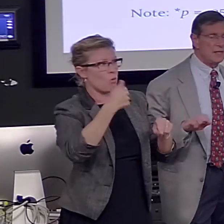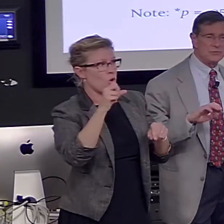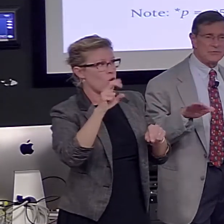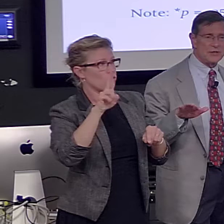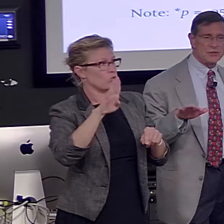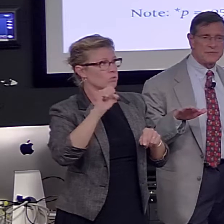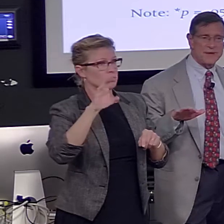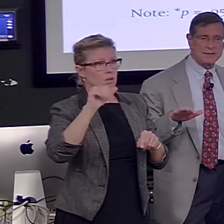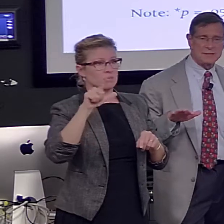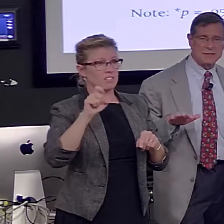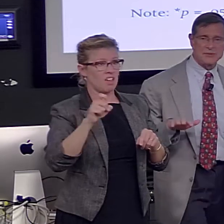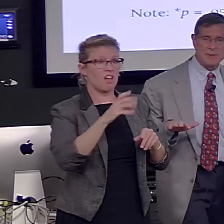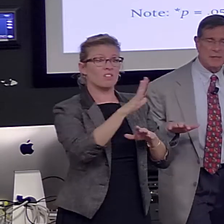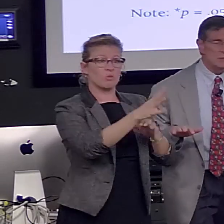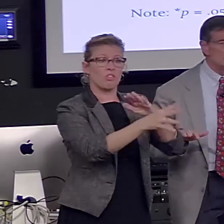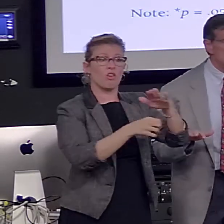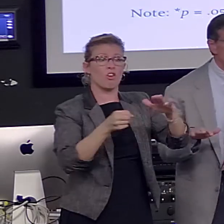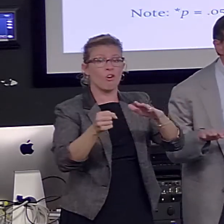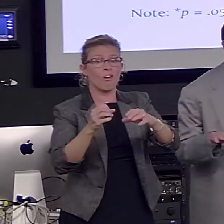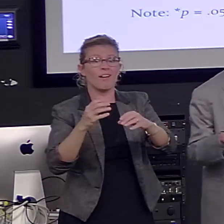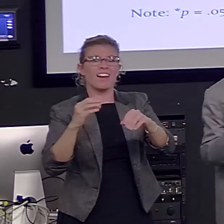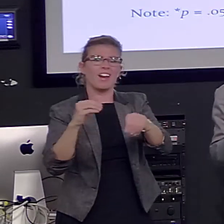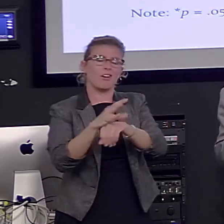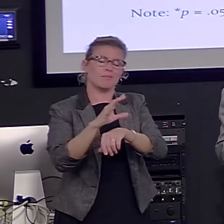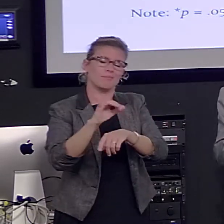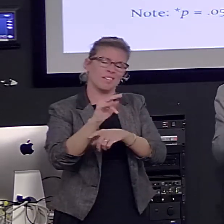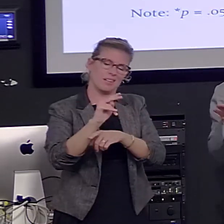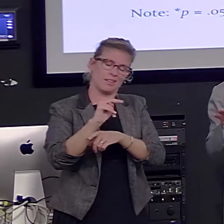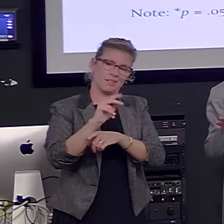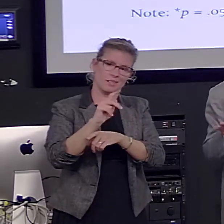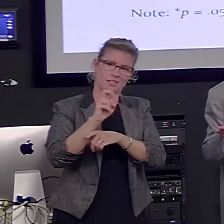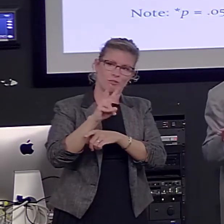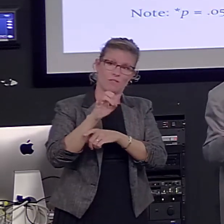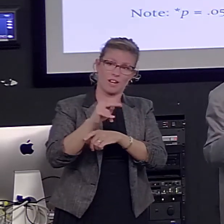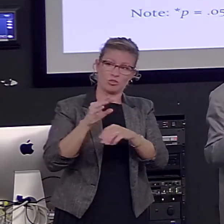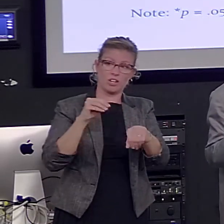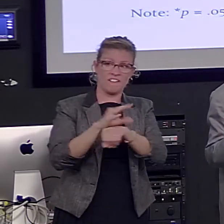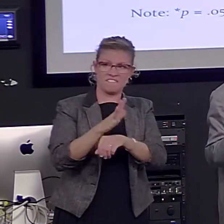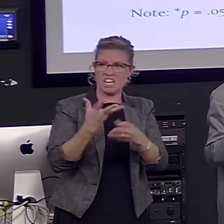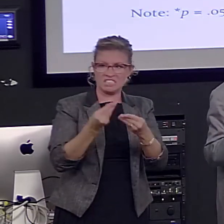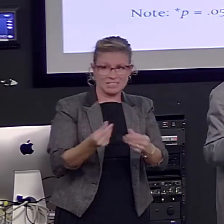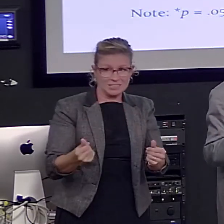The intervention effect had disappeared. And there was no timing effect.